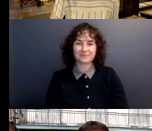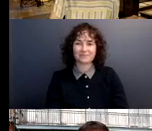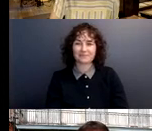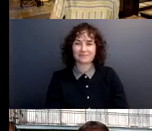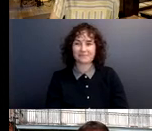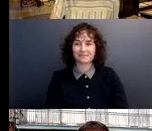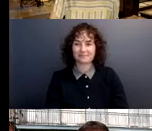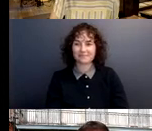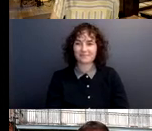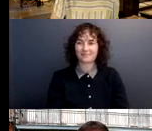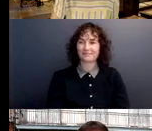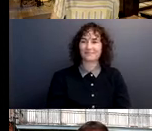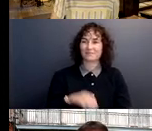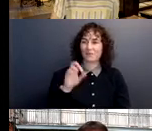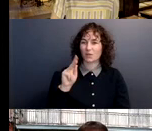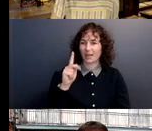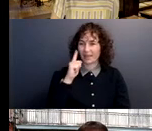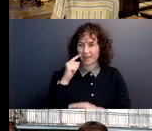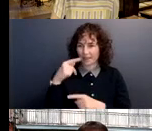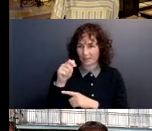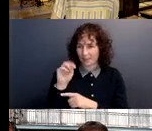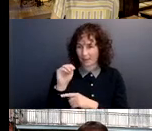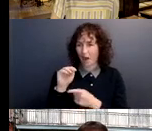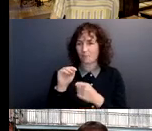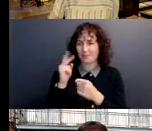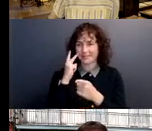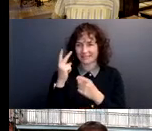[Mary] Thank you everyone. I think Pam was having some technical... Here she is. Okay. She's back.